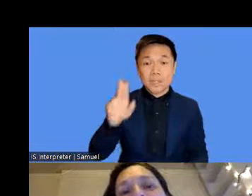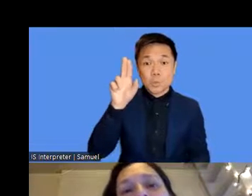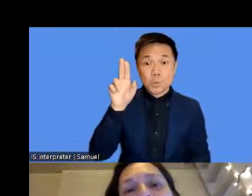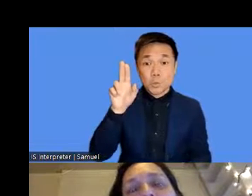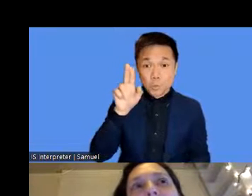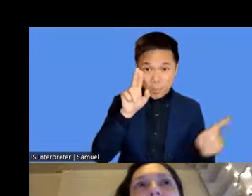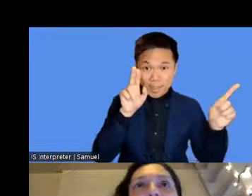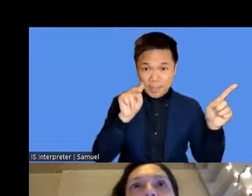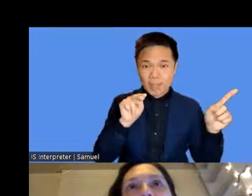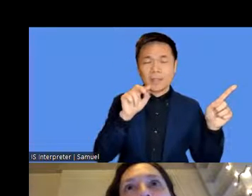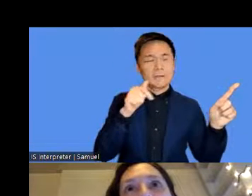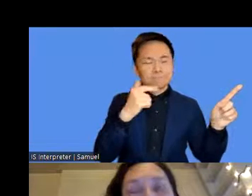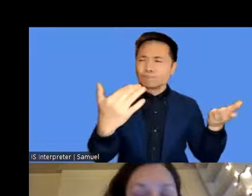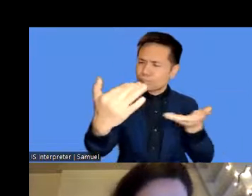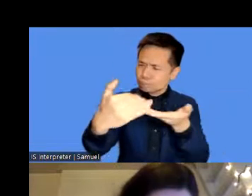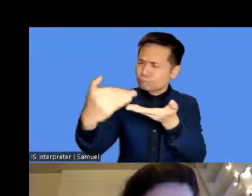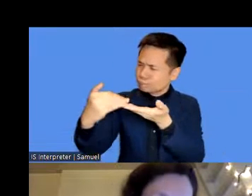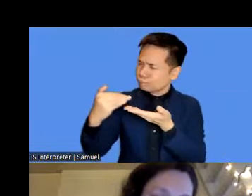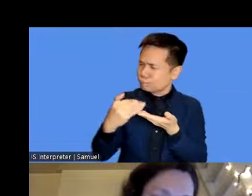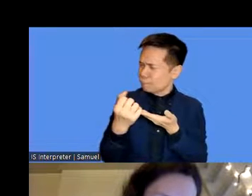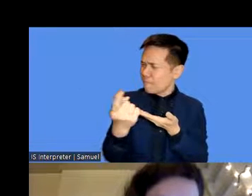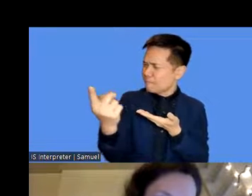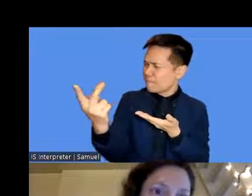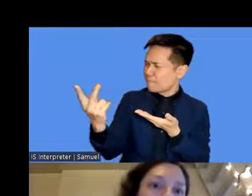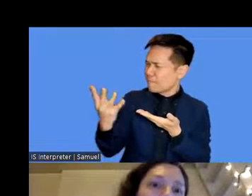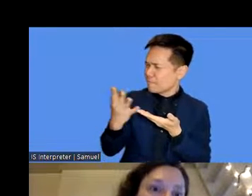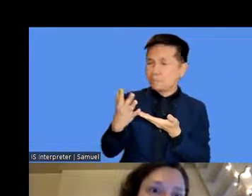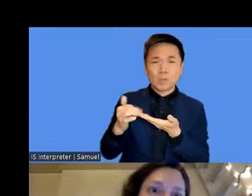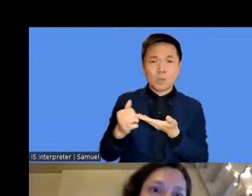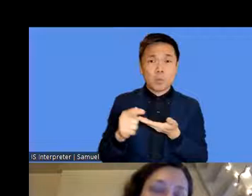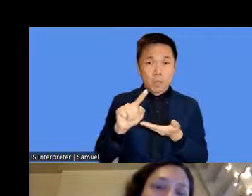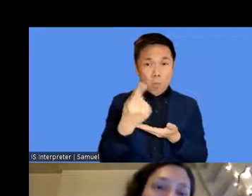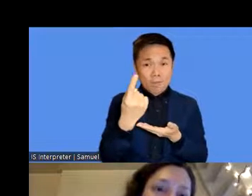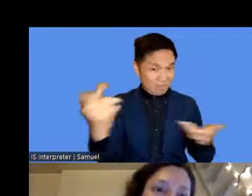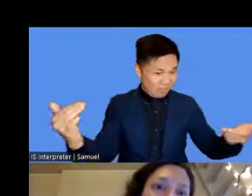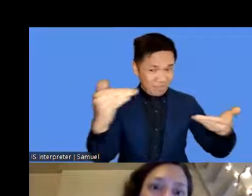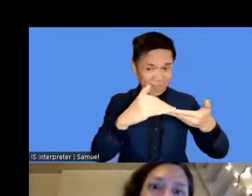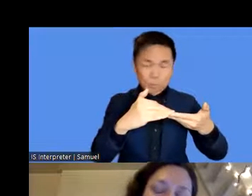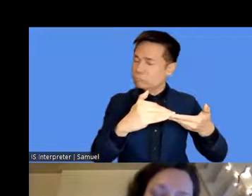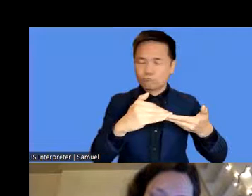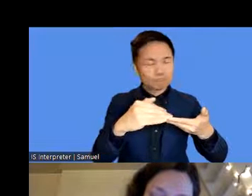and it's an initiative that's multi stakeholder in nature, it is hosted, the U.S. Secretariat